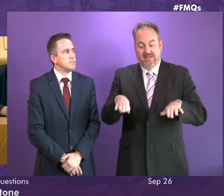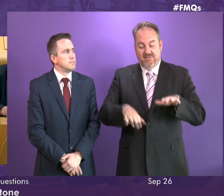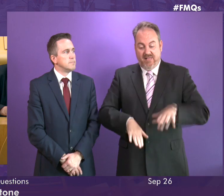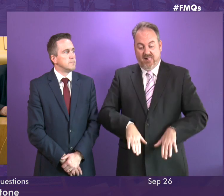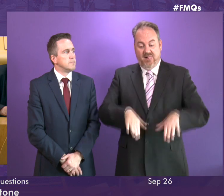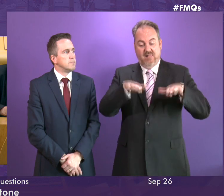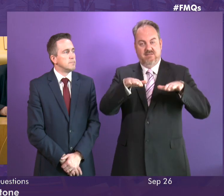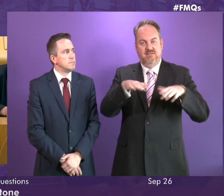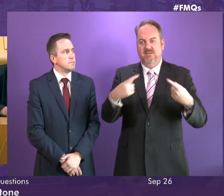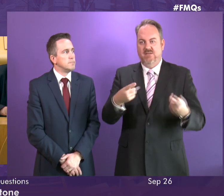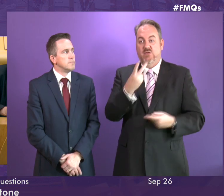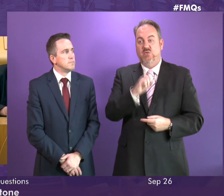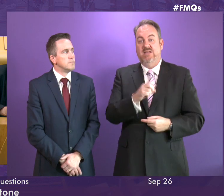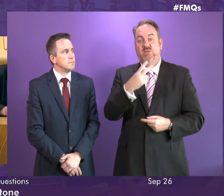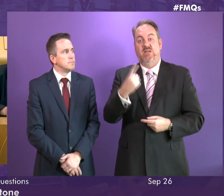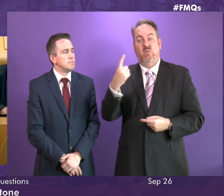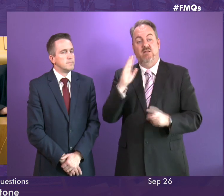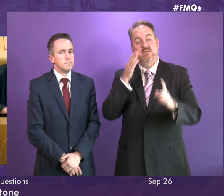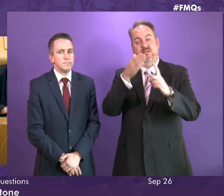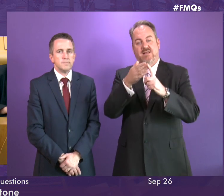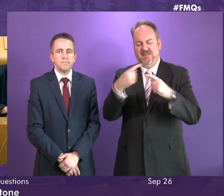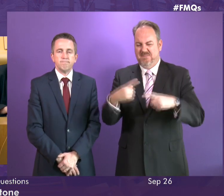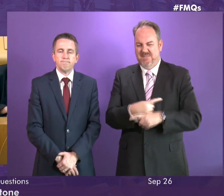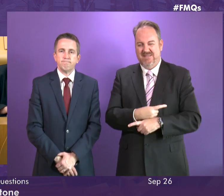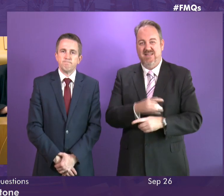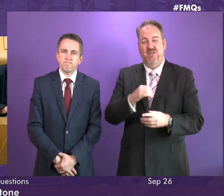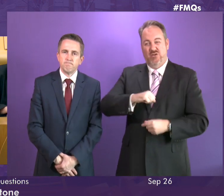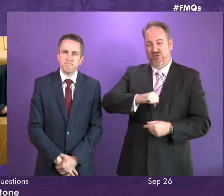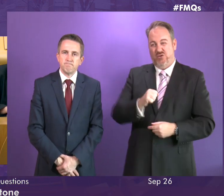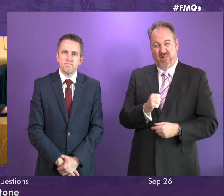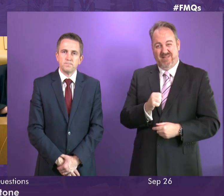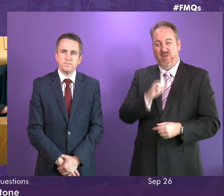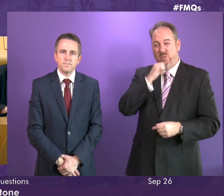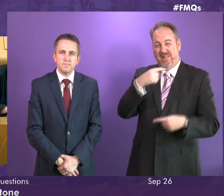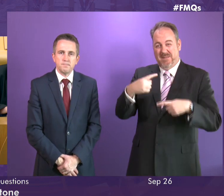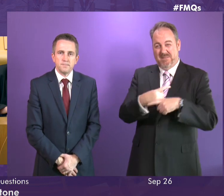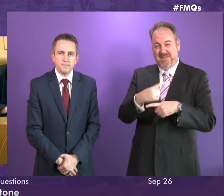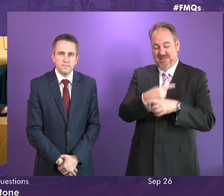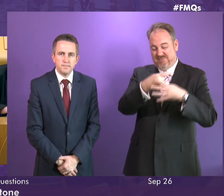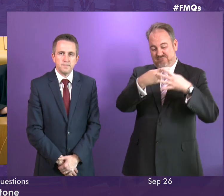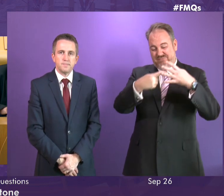this week that it will miss its 2021 landfill target. Scotland is also set to miss the Government’s